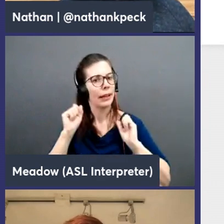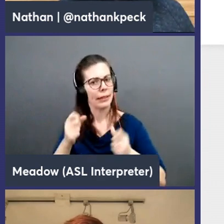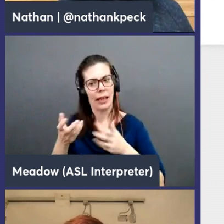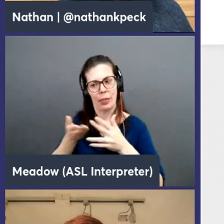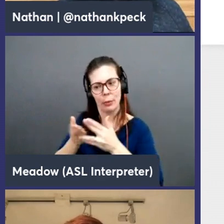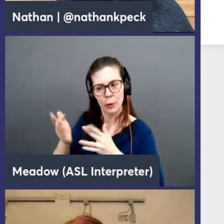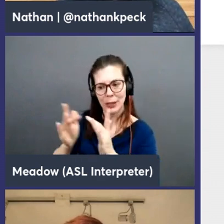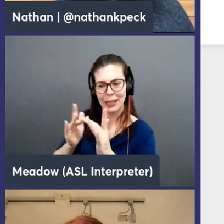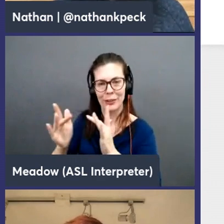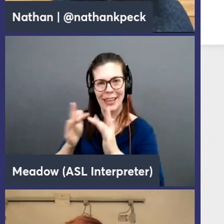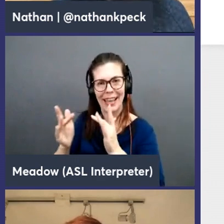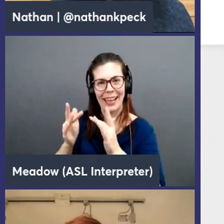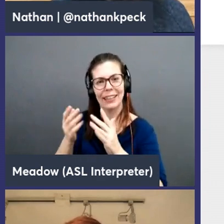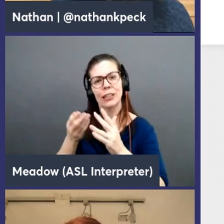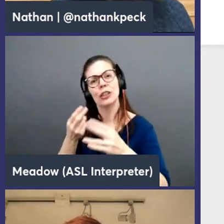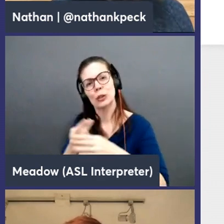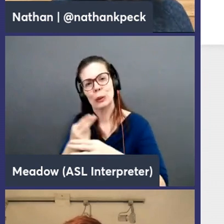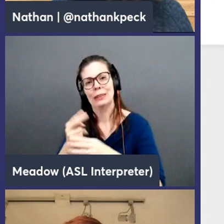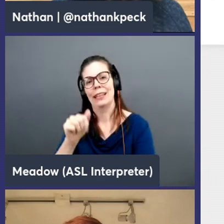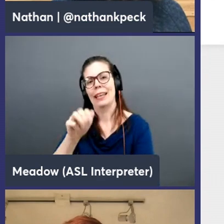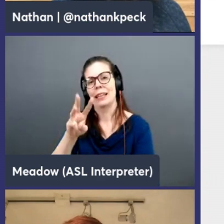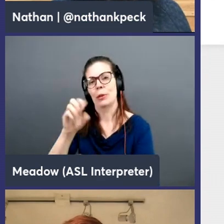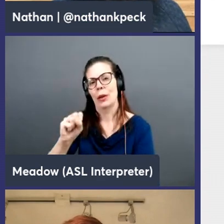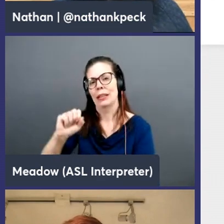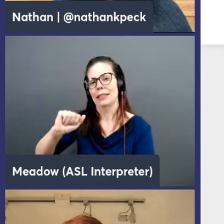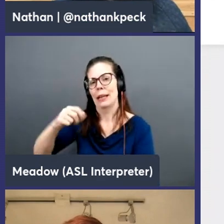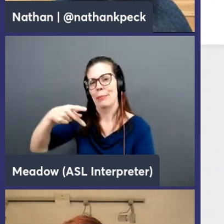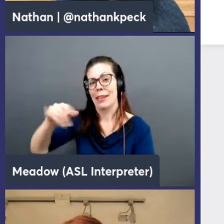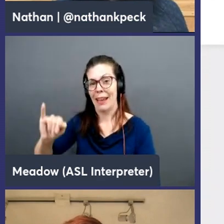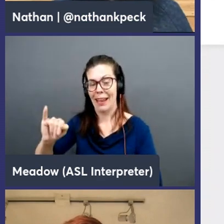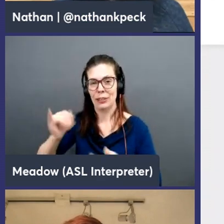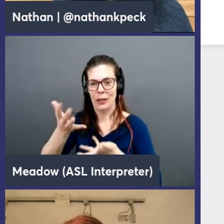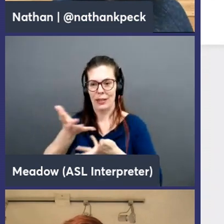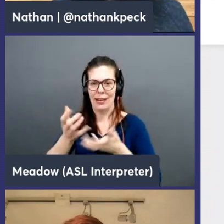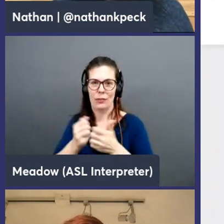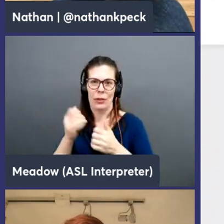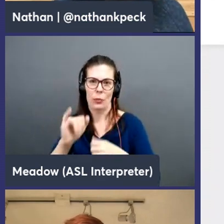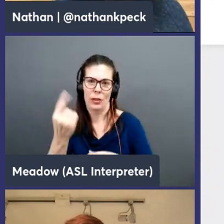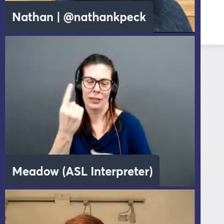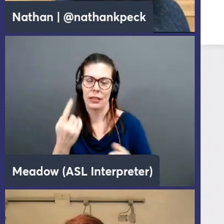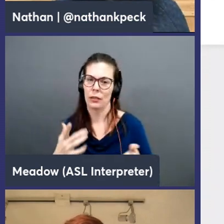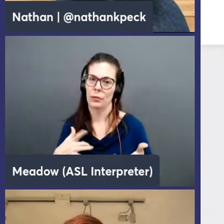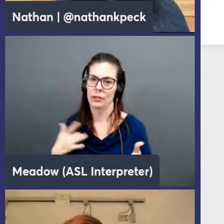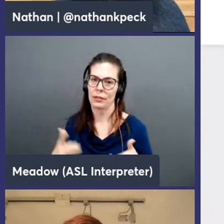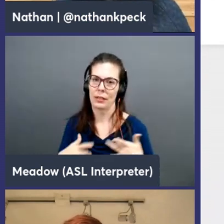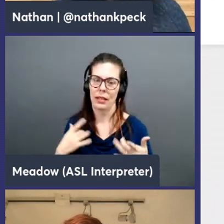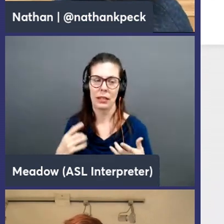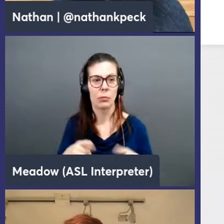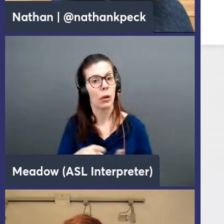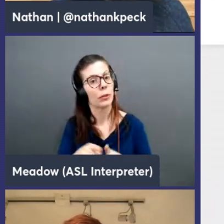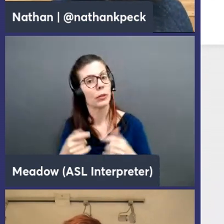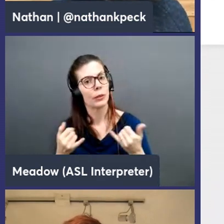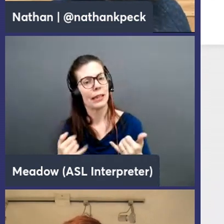via an AWS API, and that's really exciting. And the fact that now there is an 80-qubit one,